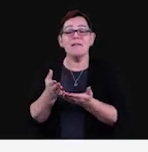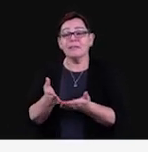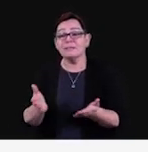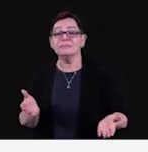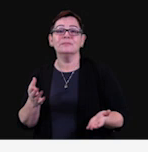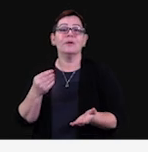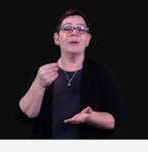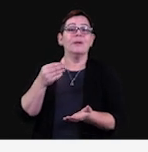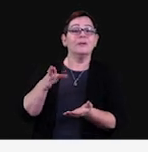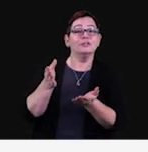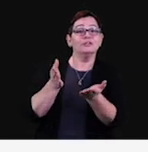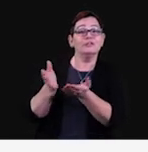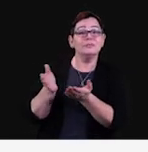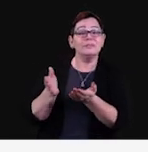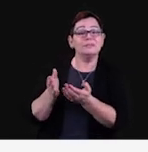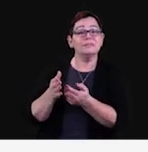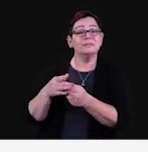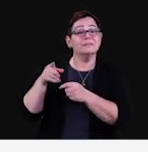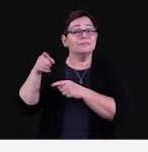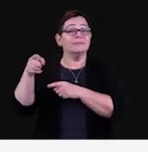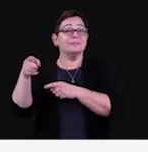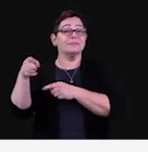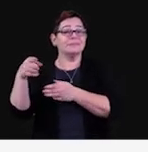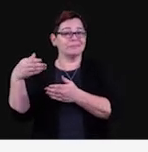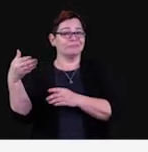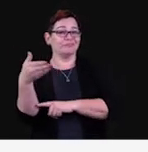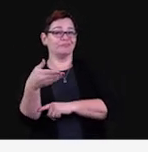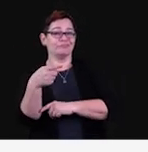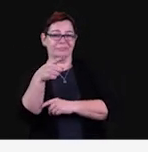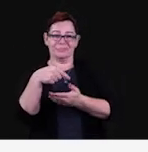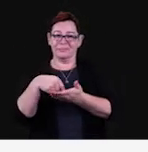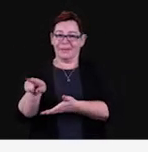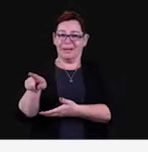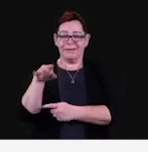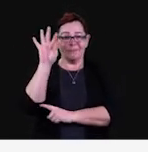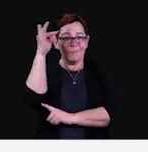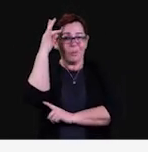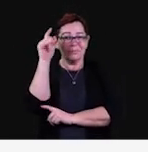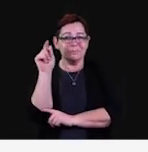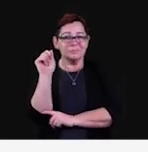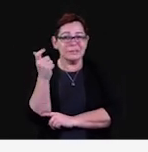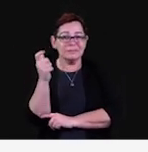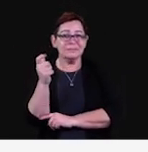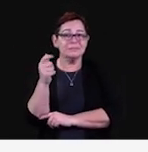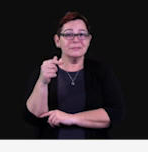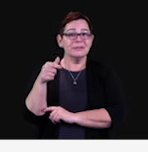you a federal tax, the goods and services tax or GST, and a provincial